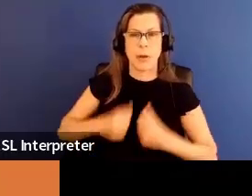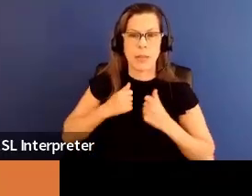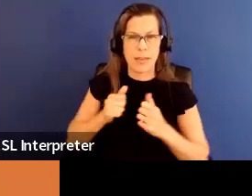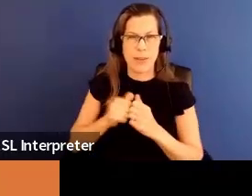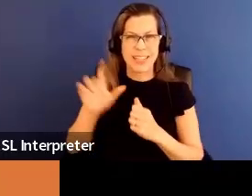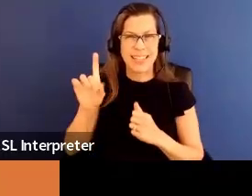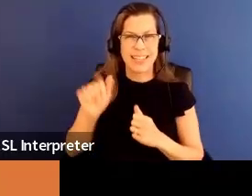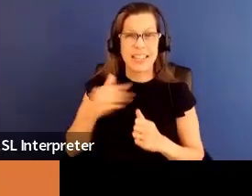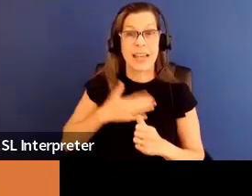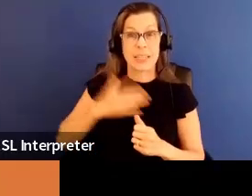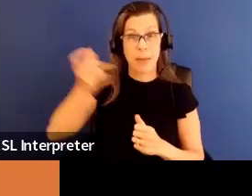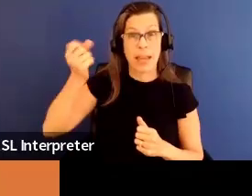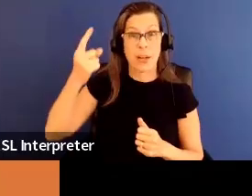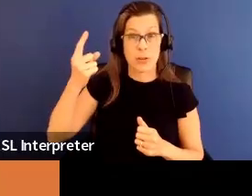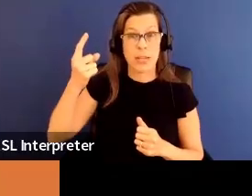experience from my work is through homelessness.